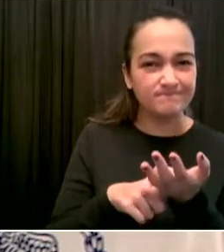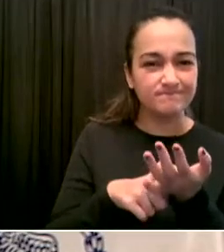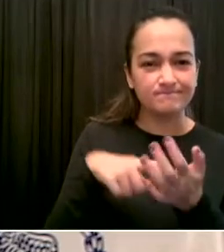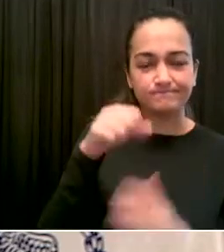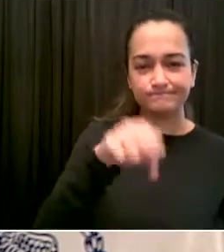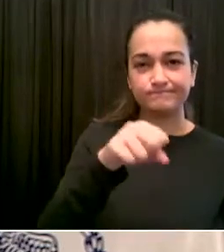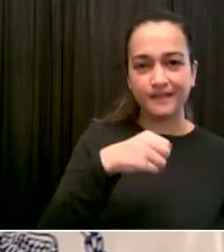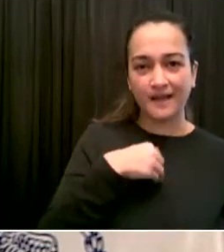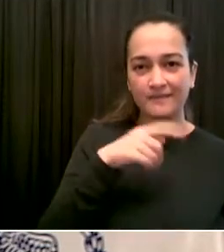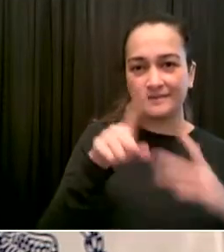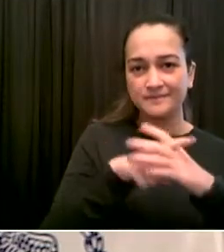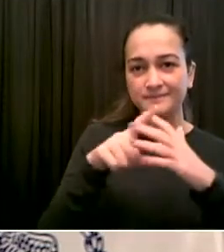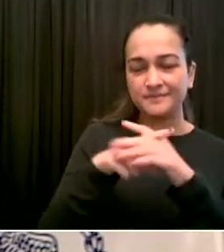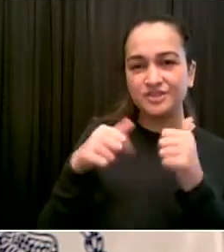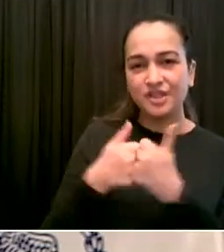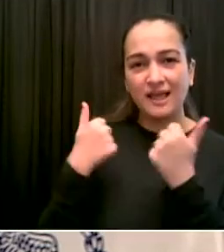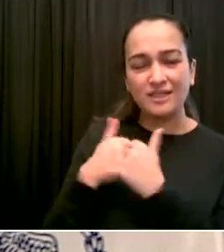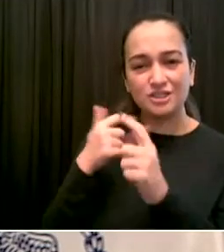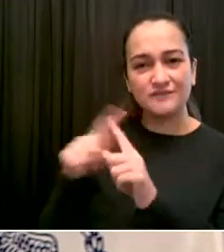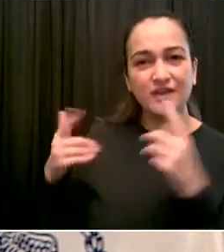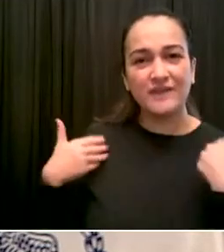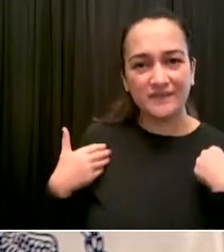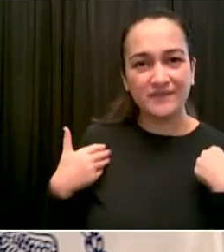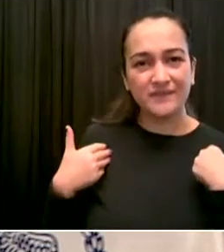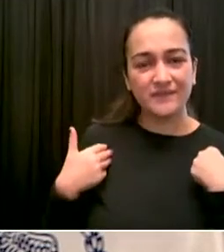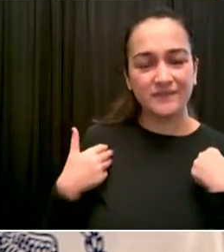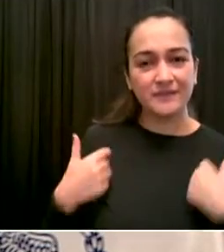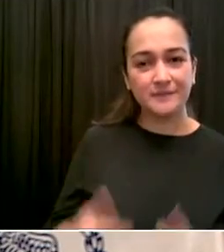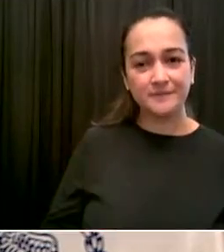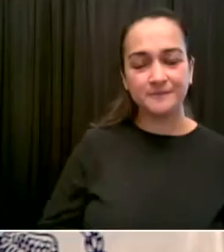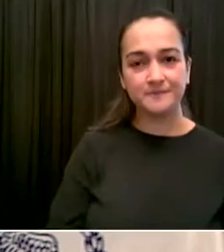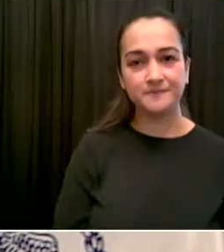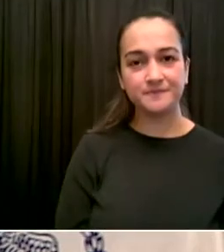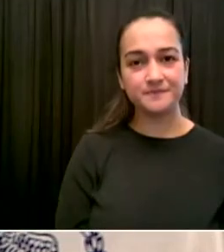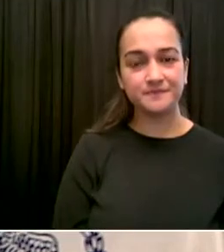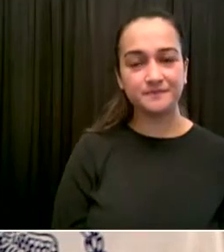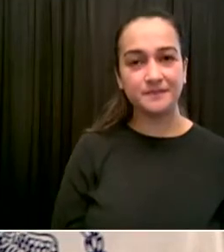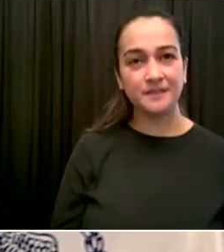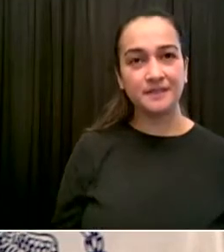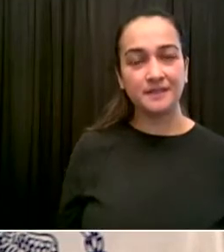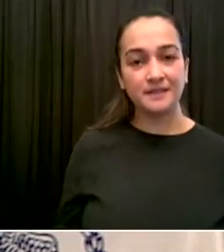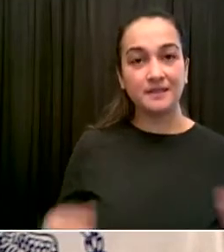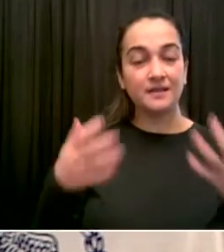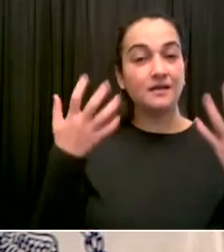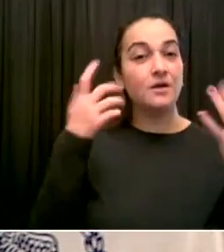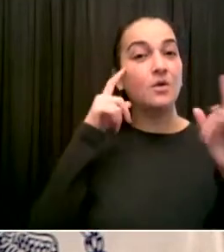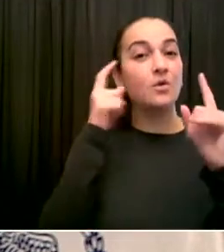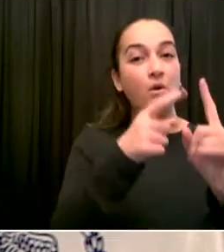SITUATION WORSE. NOT SO LONG AGO, WE FONDU AS WE PTKE SHRINKING OUR JAIL